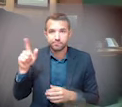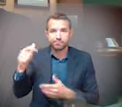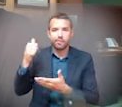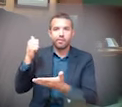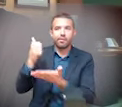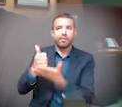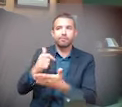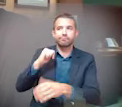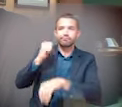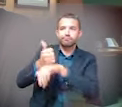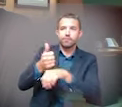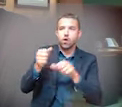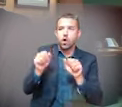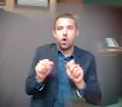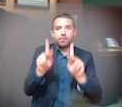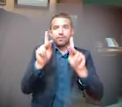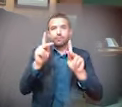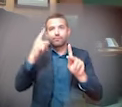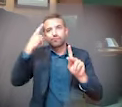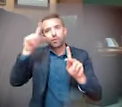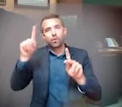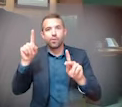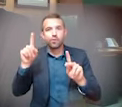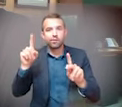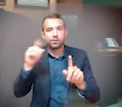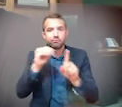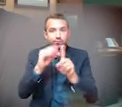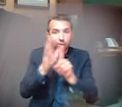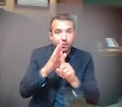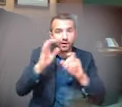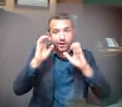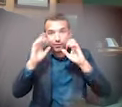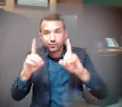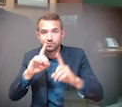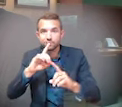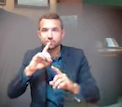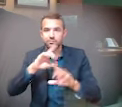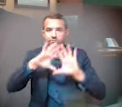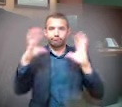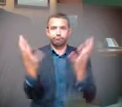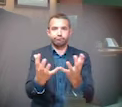an opportunity for us to educate society, specifically in the employment space.